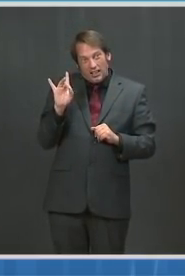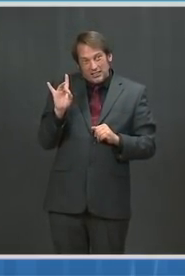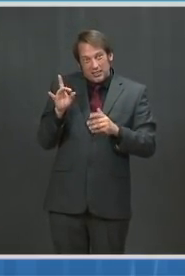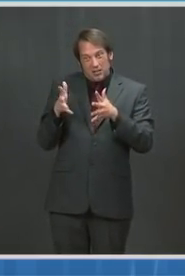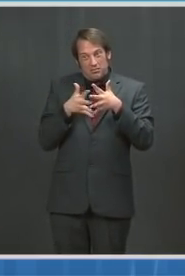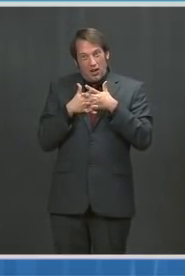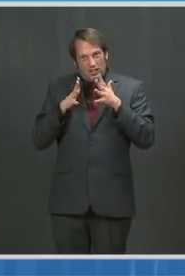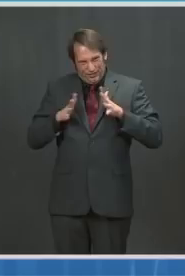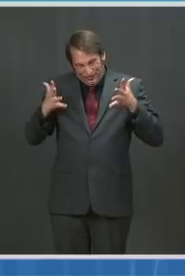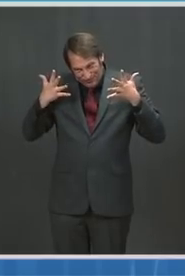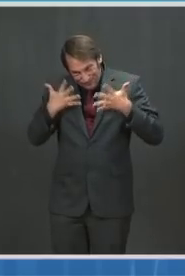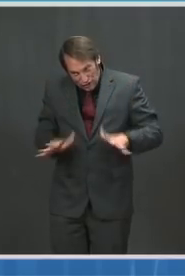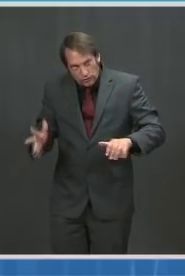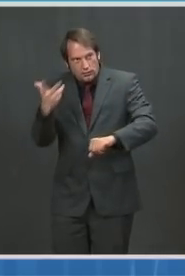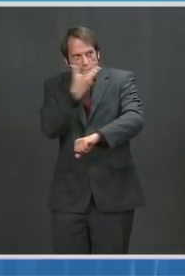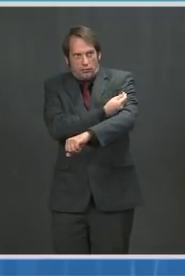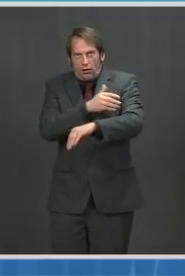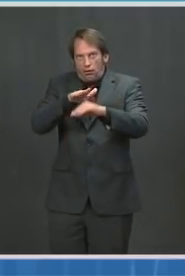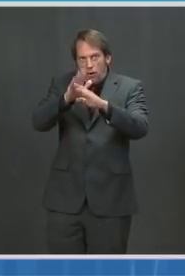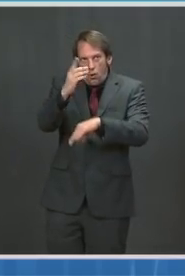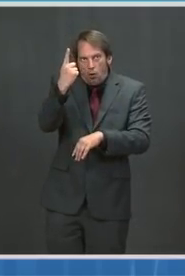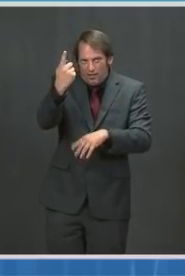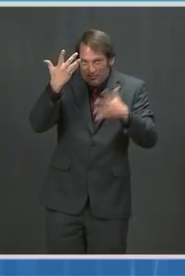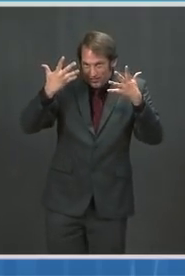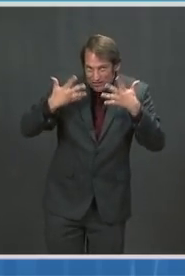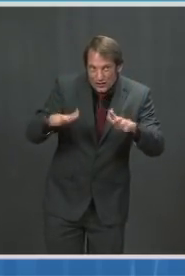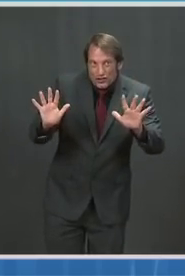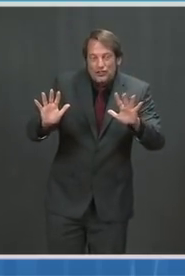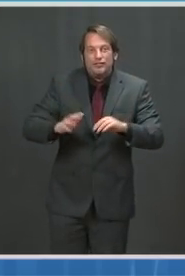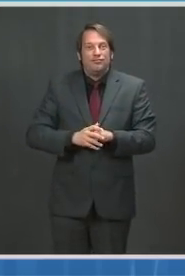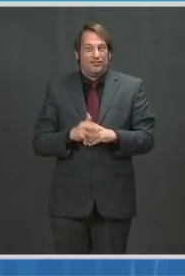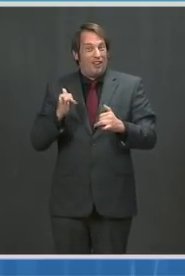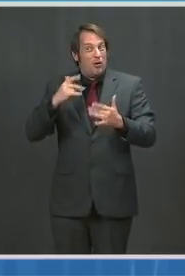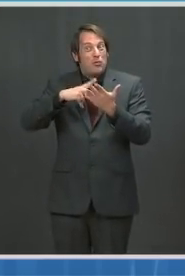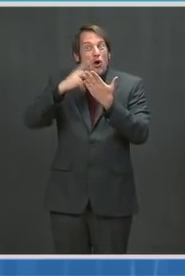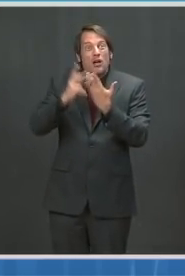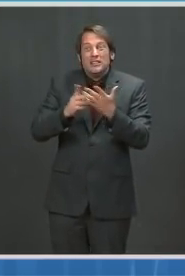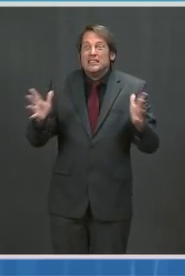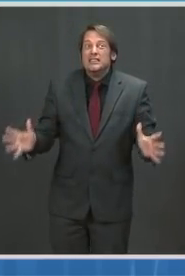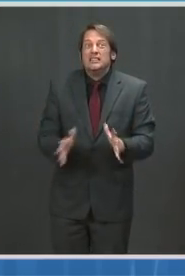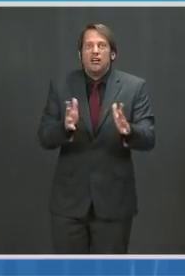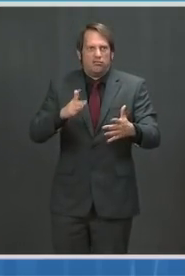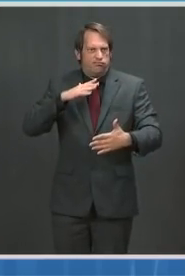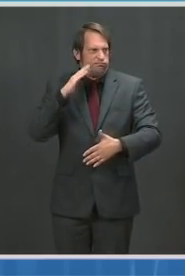And our vaccination program is progressing ahead of schedule, due to the aggressive steps we've taken